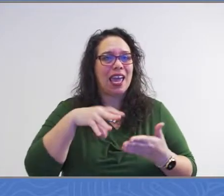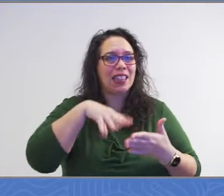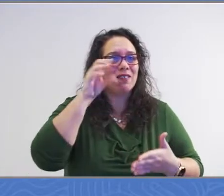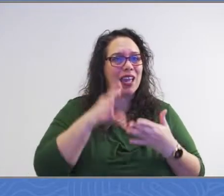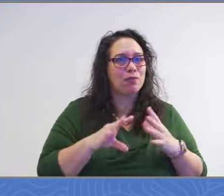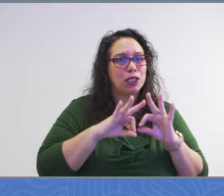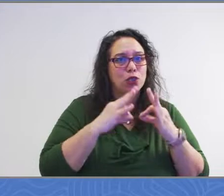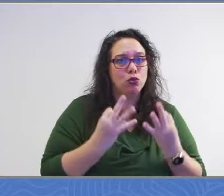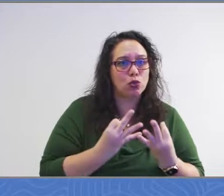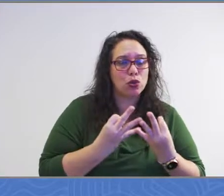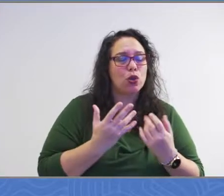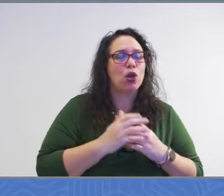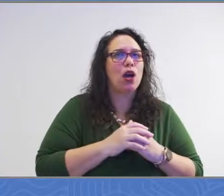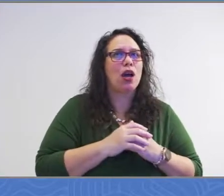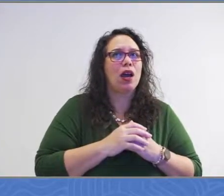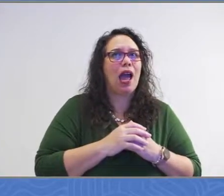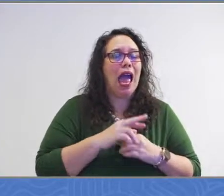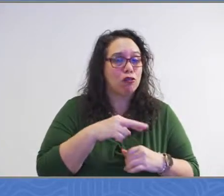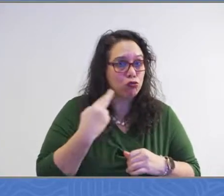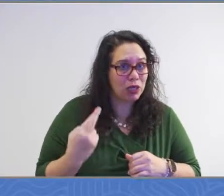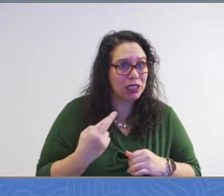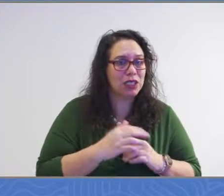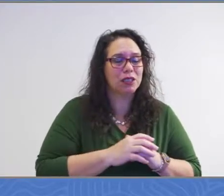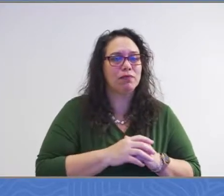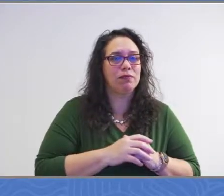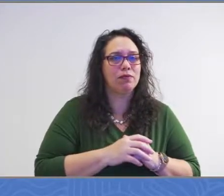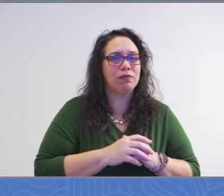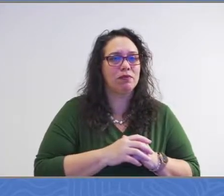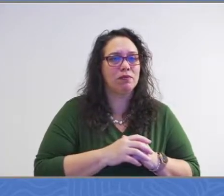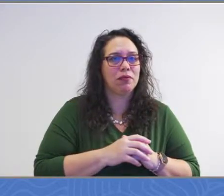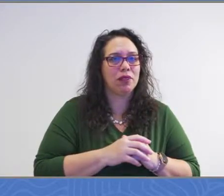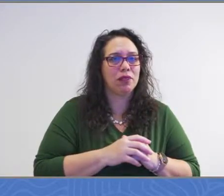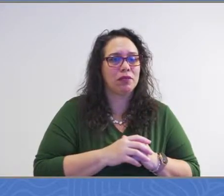even with a vaccine being offered in weeks to come.